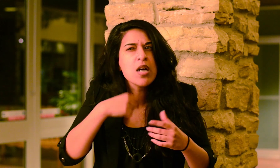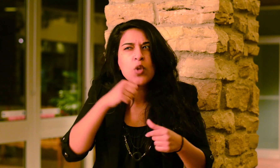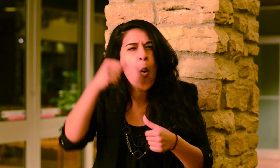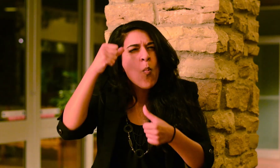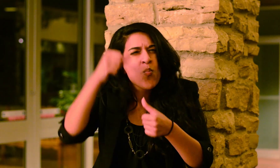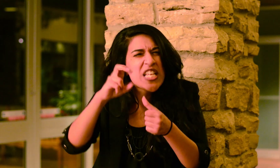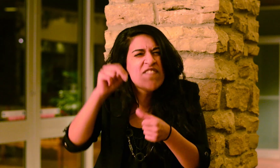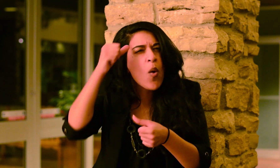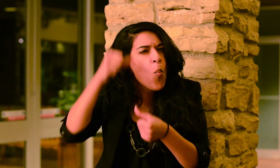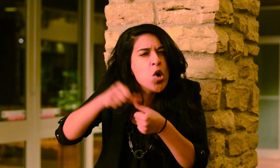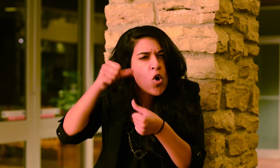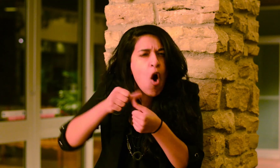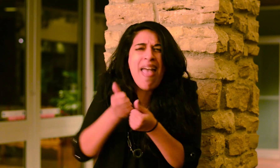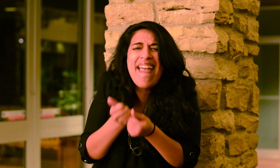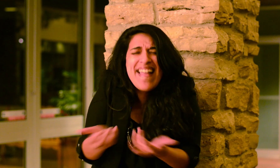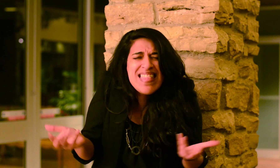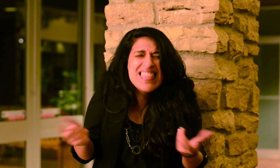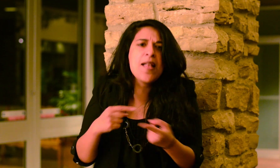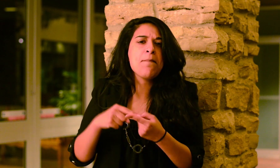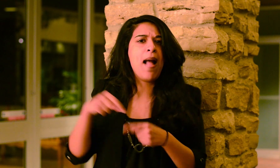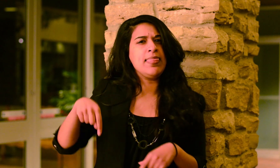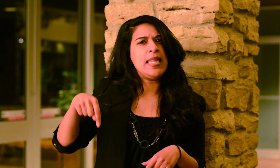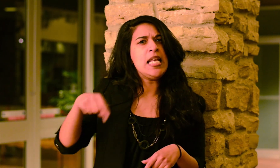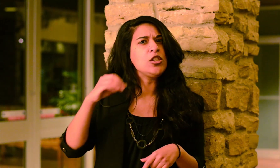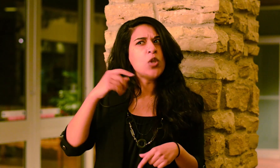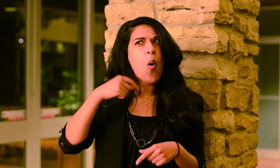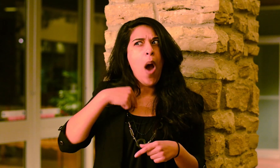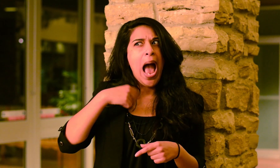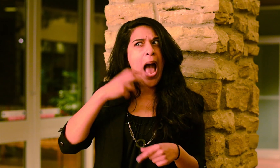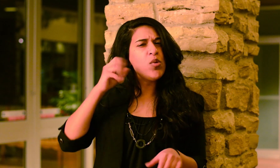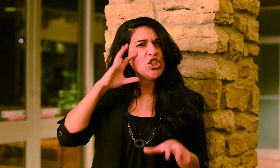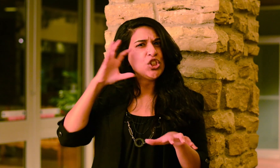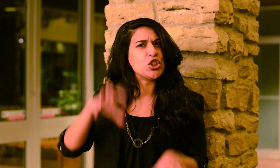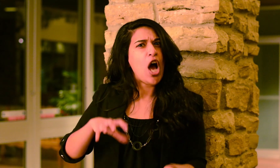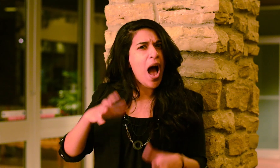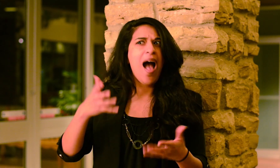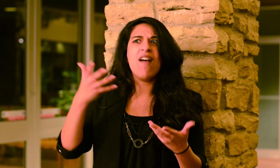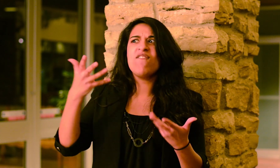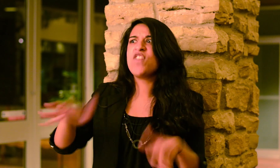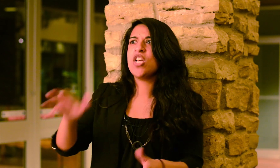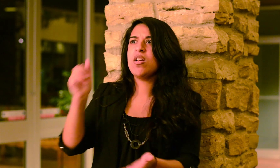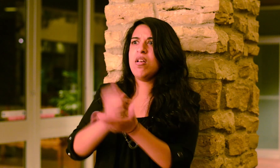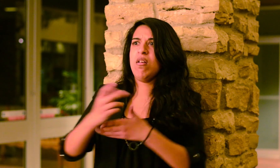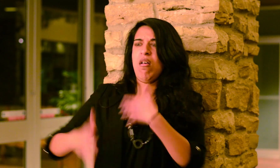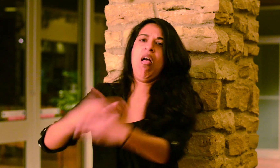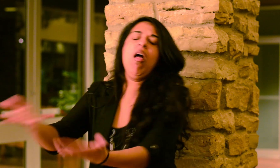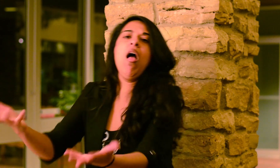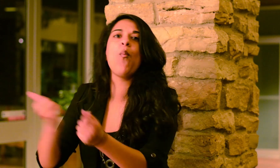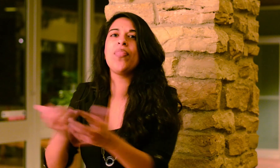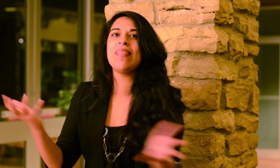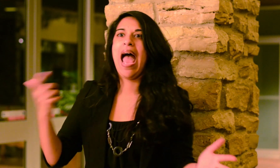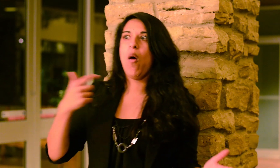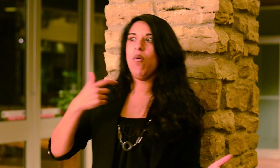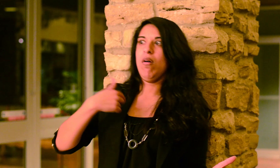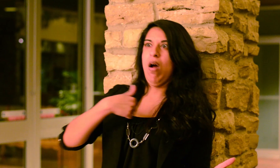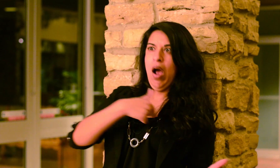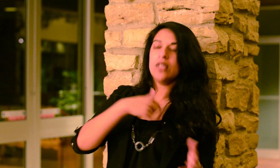I have to say I don't remember a single thing about this legislative decision. That's why I was so shocked that this bill had been approved and they were moving along with zero input from us.